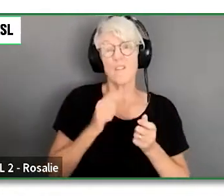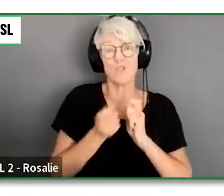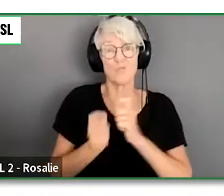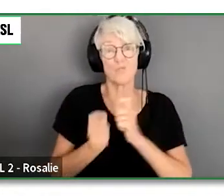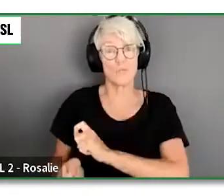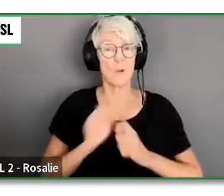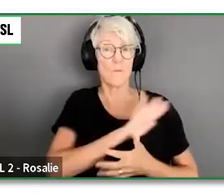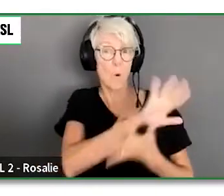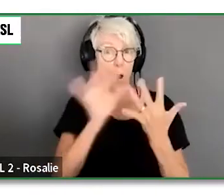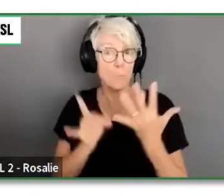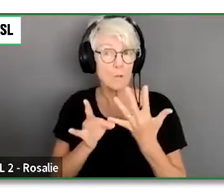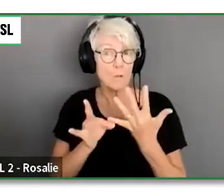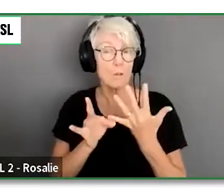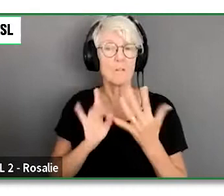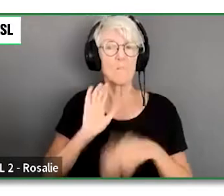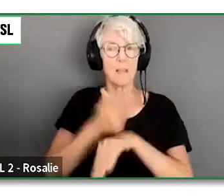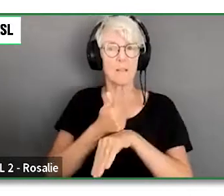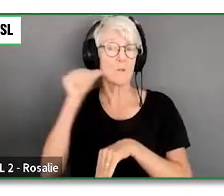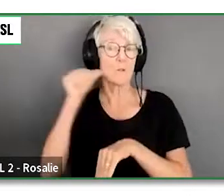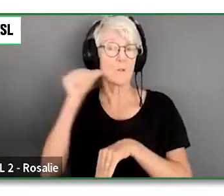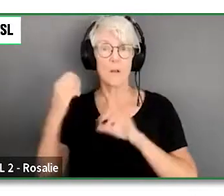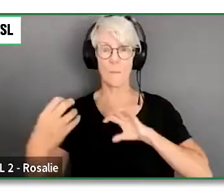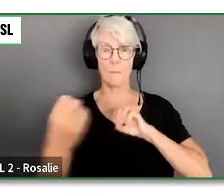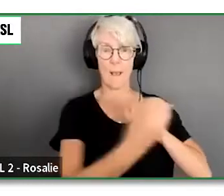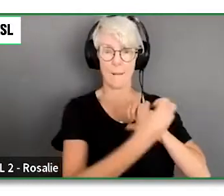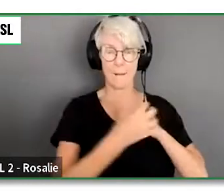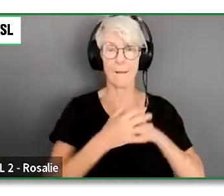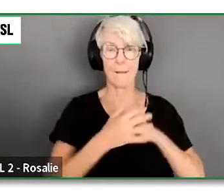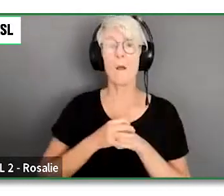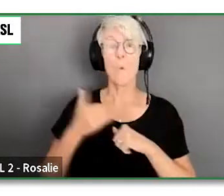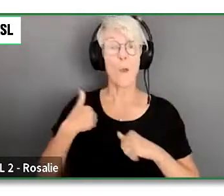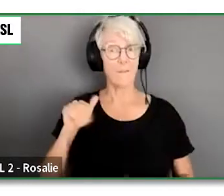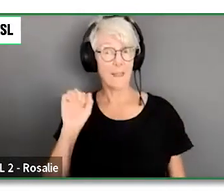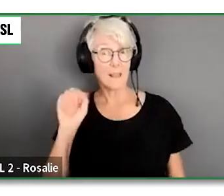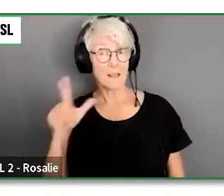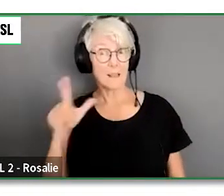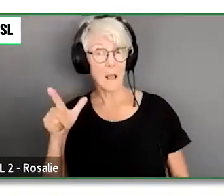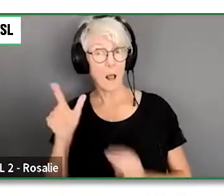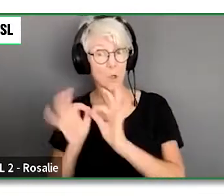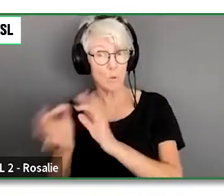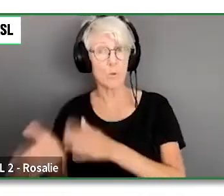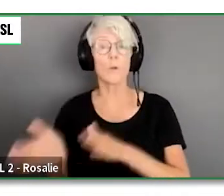on some feedback yesterday. We have both ASL and LSQ interpreters at